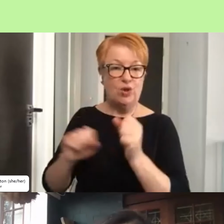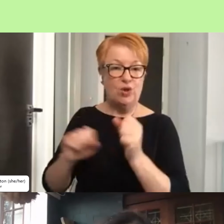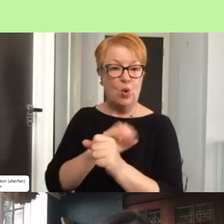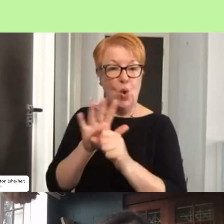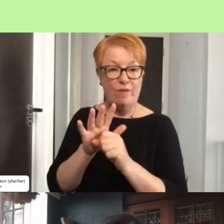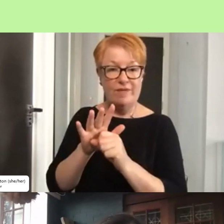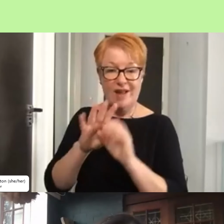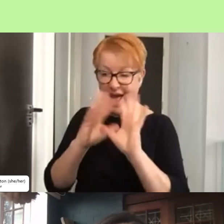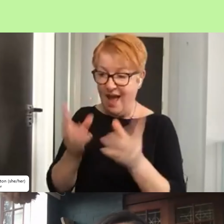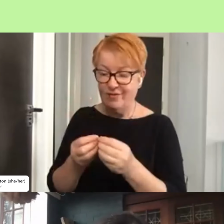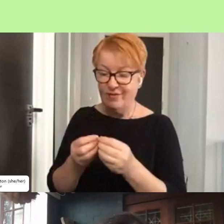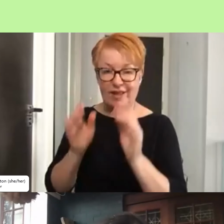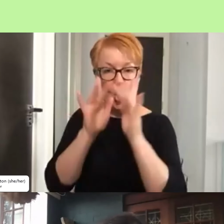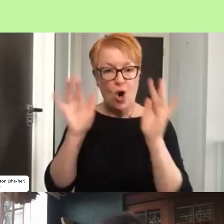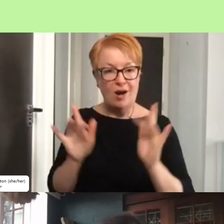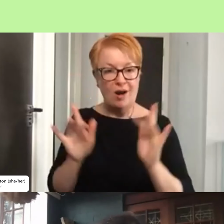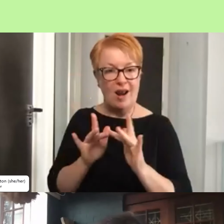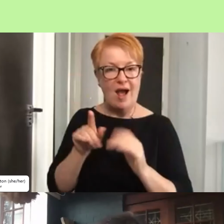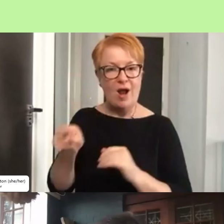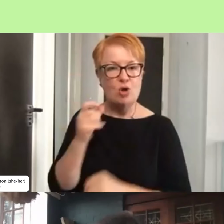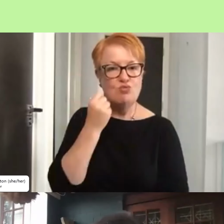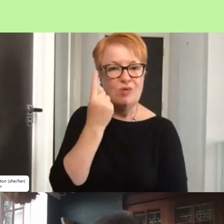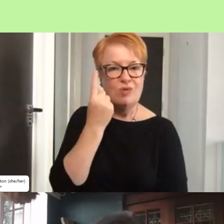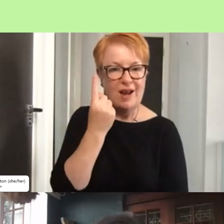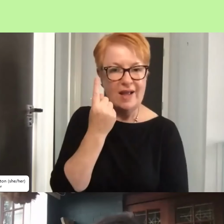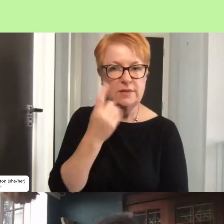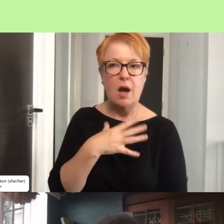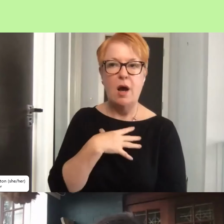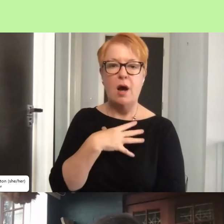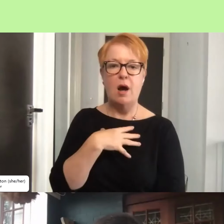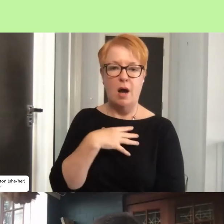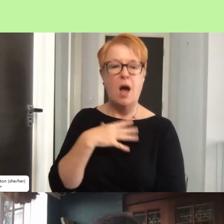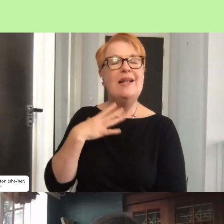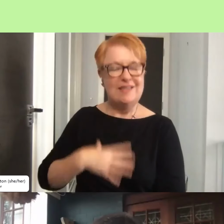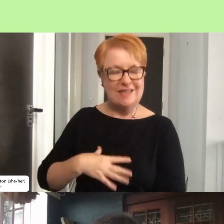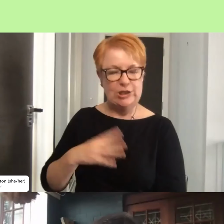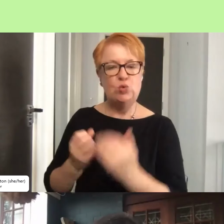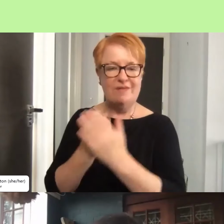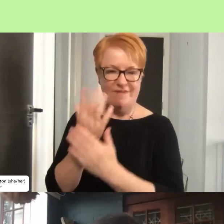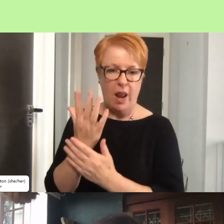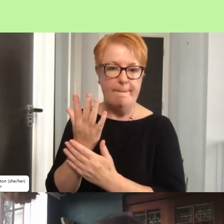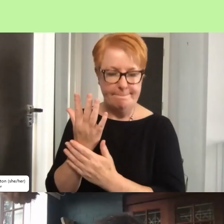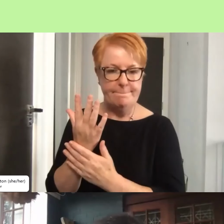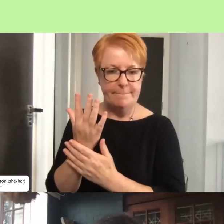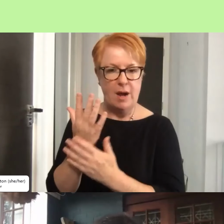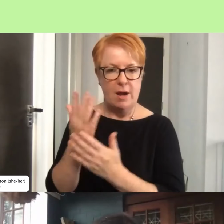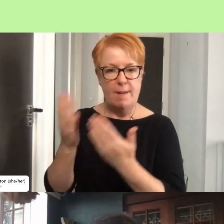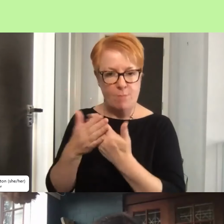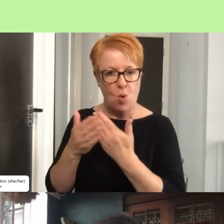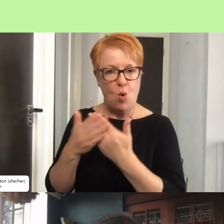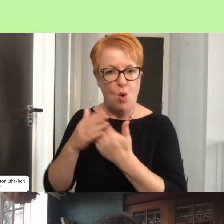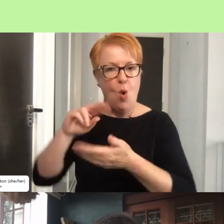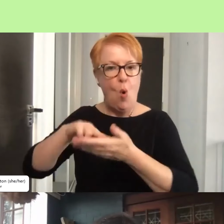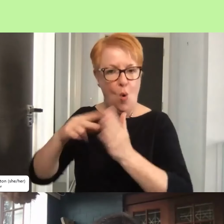the exhibitions, they realise, okay, these tools needs to be developed, you know, there needs to be better organised, and they need to have like, hire better people,